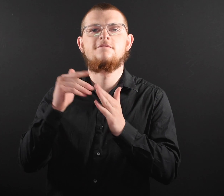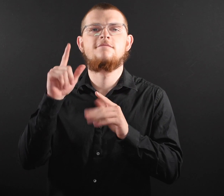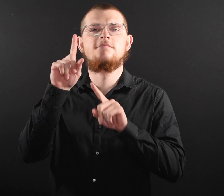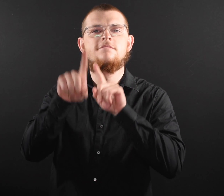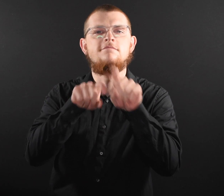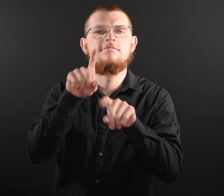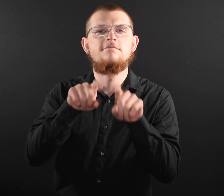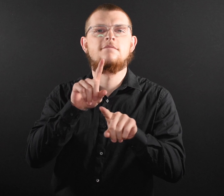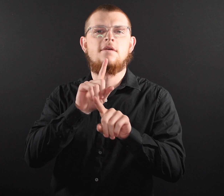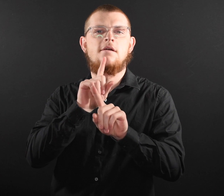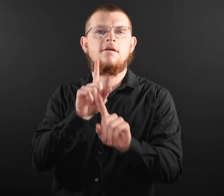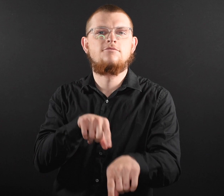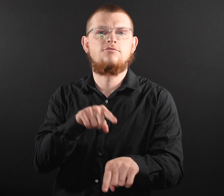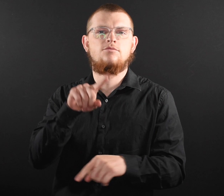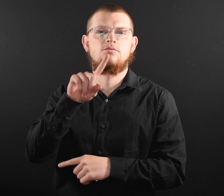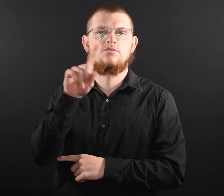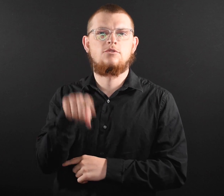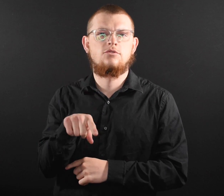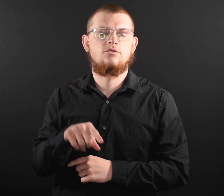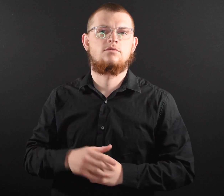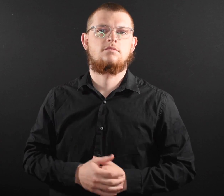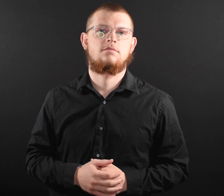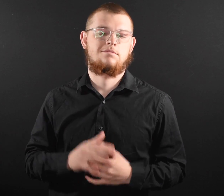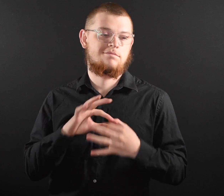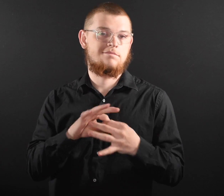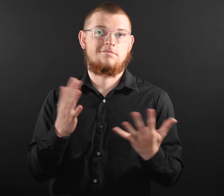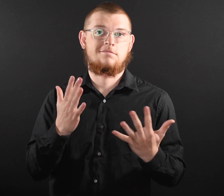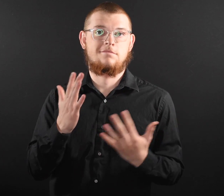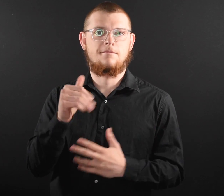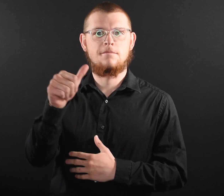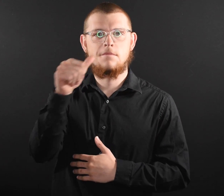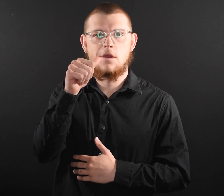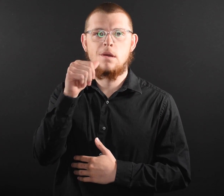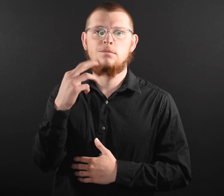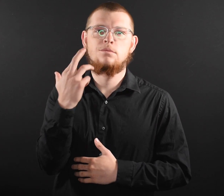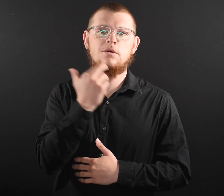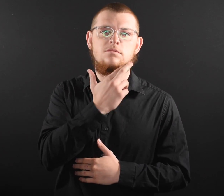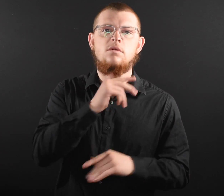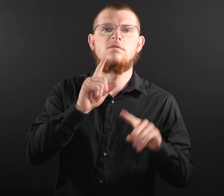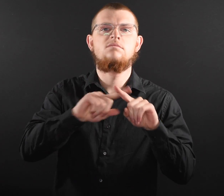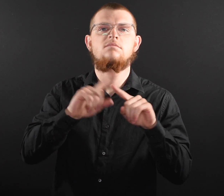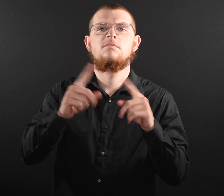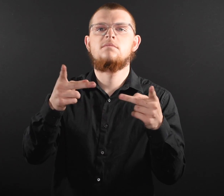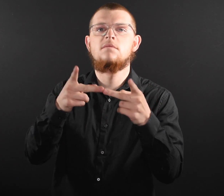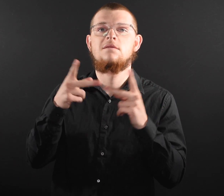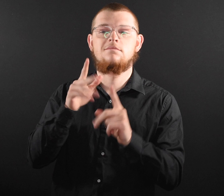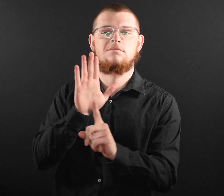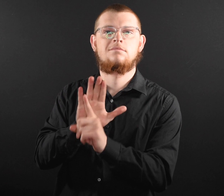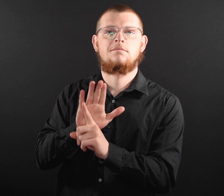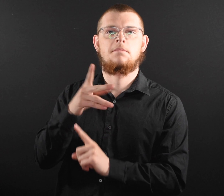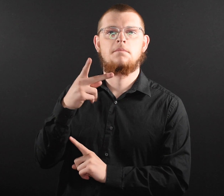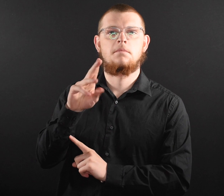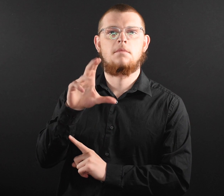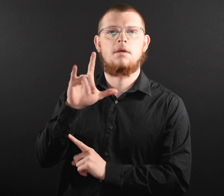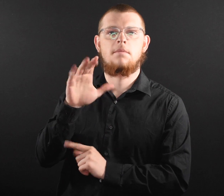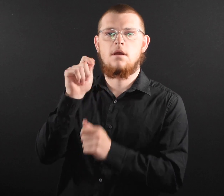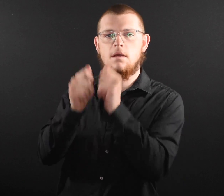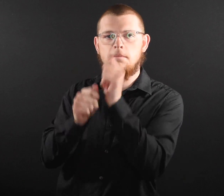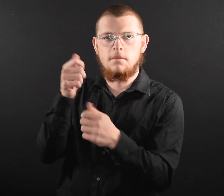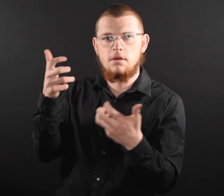Bars, Restaurants, and Other Place of Public Accommodation